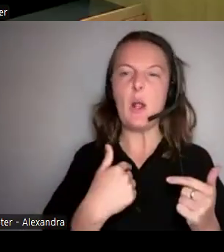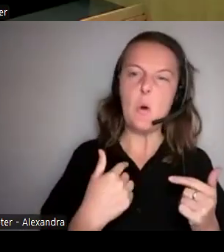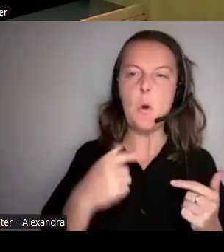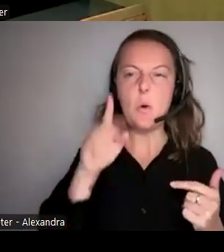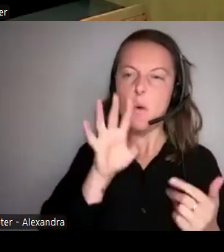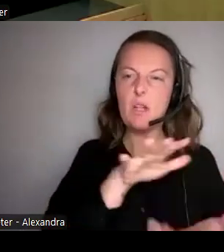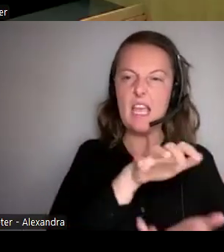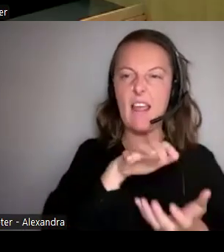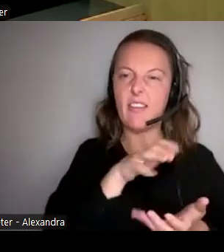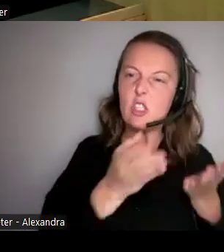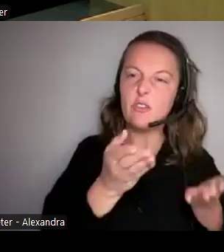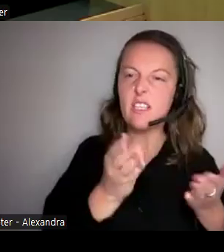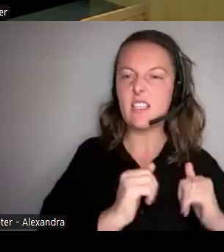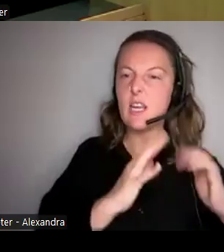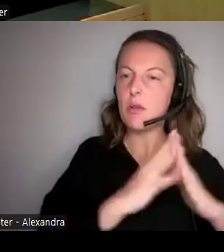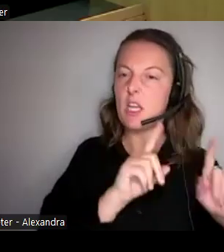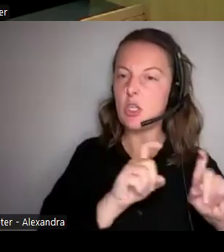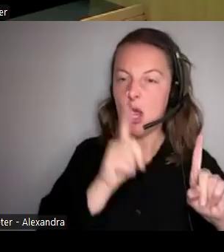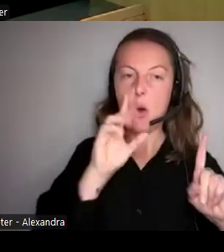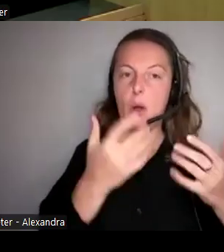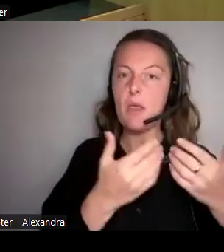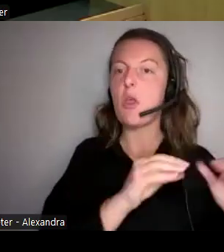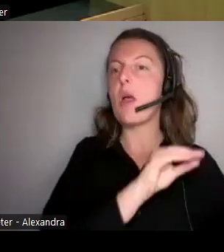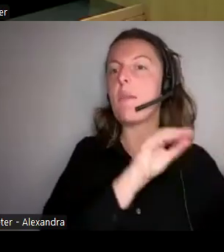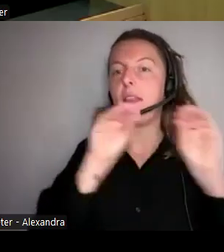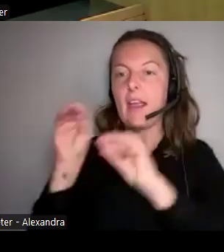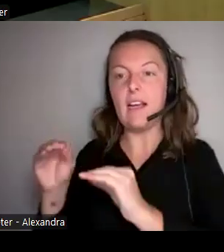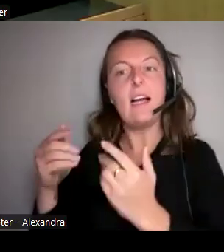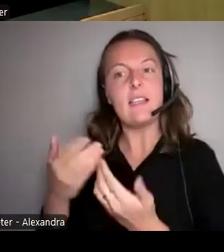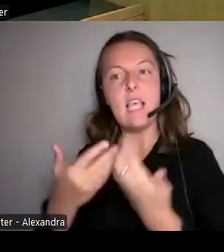trials and we're going to put them in a different mechanism and separate them out from the other